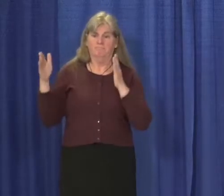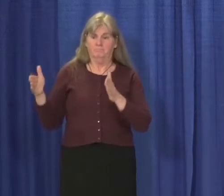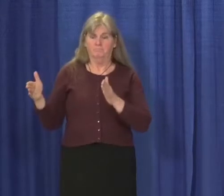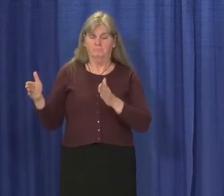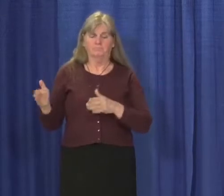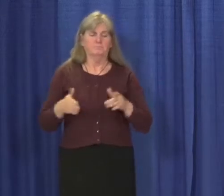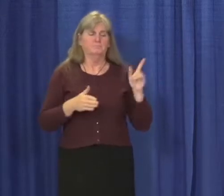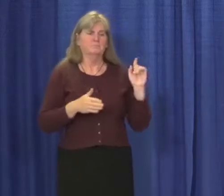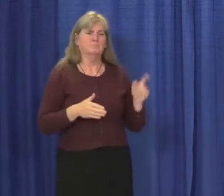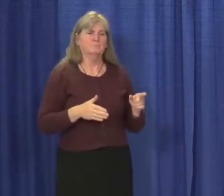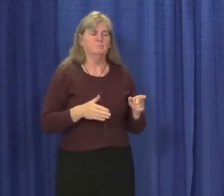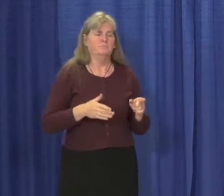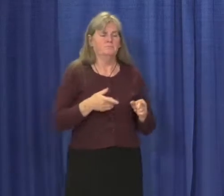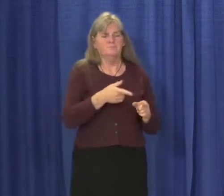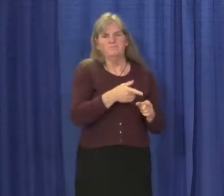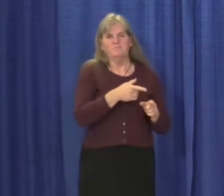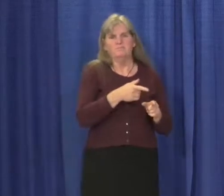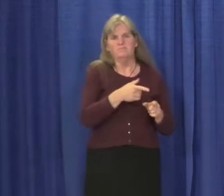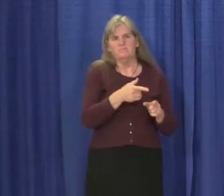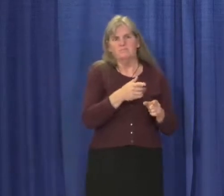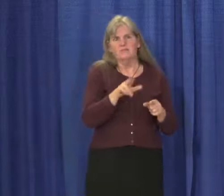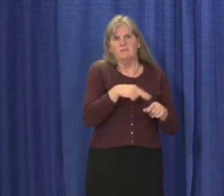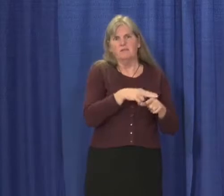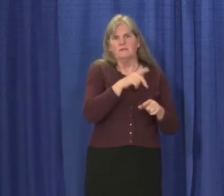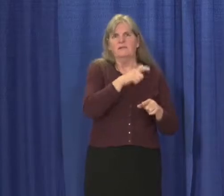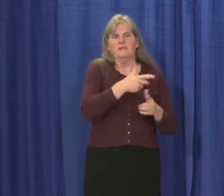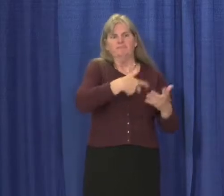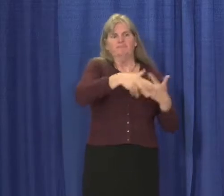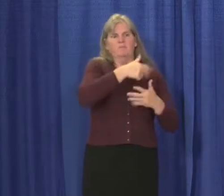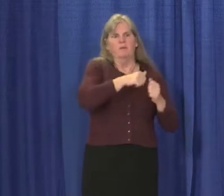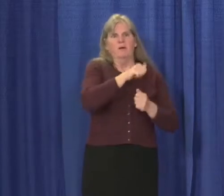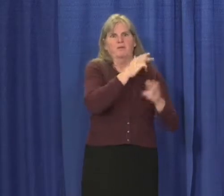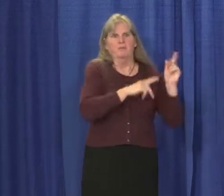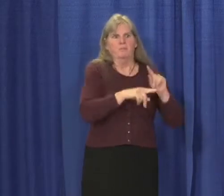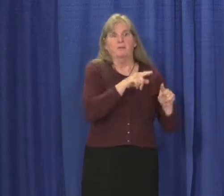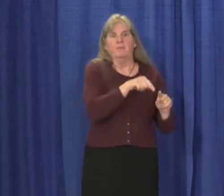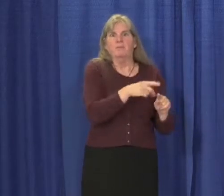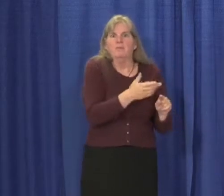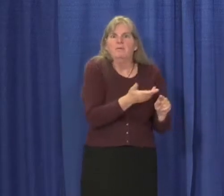for us as humans to gather without necessarily having a